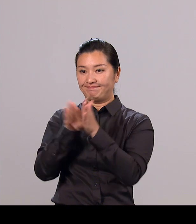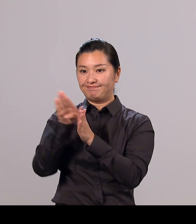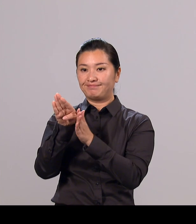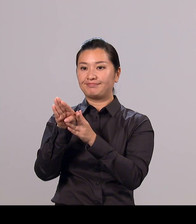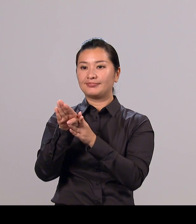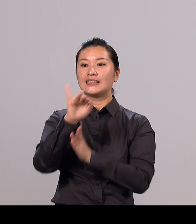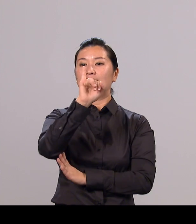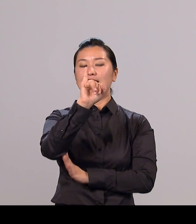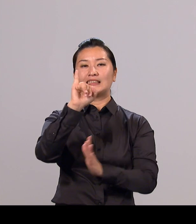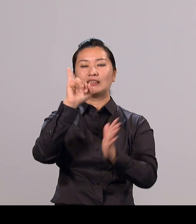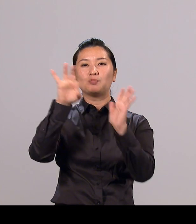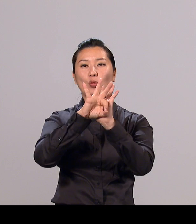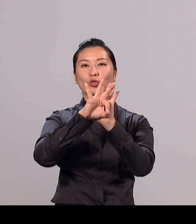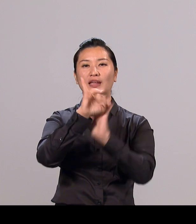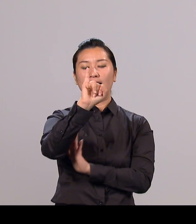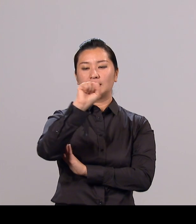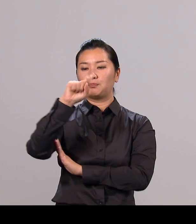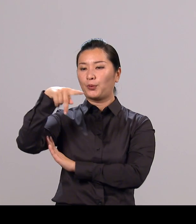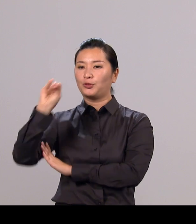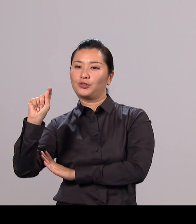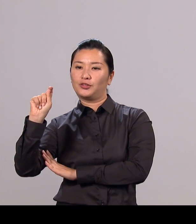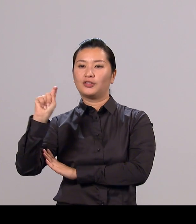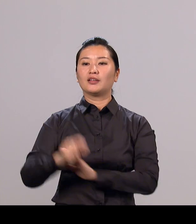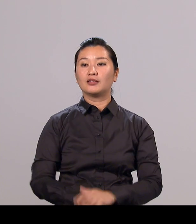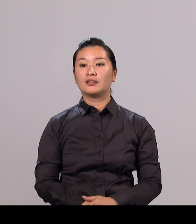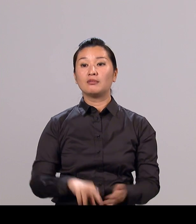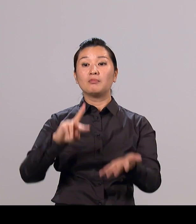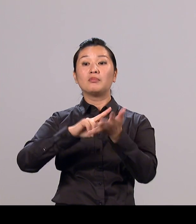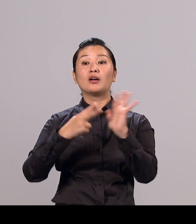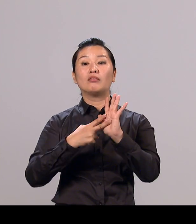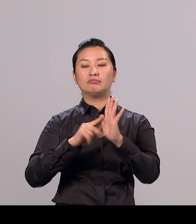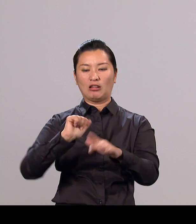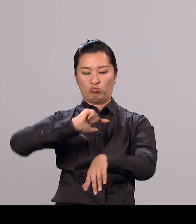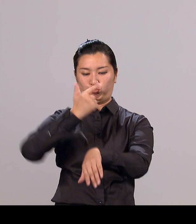The iSpot is a lock on the container which has a Global Positioning System (GPS) inside.